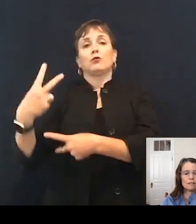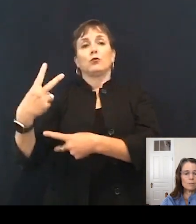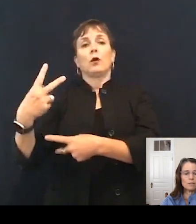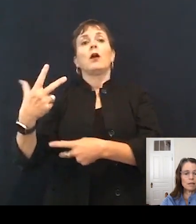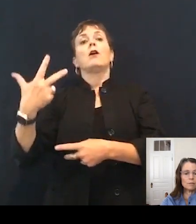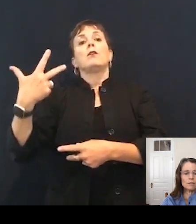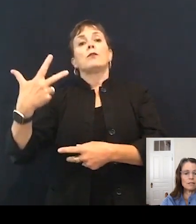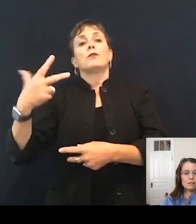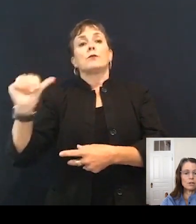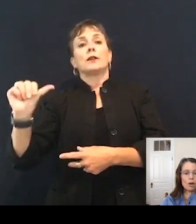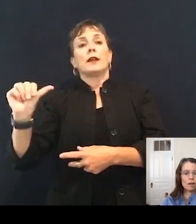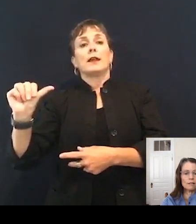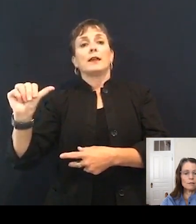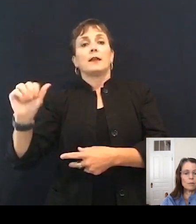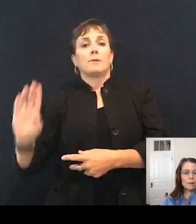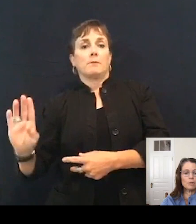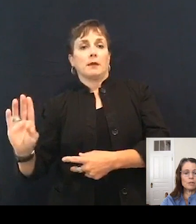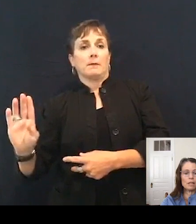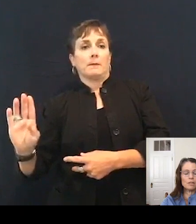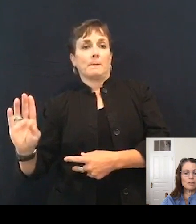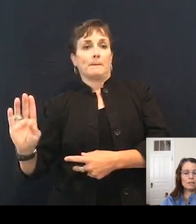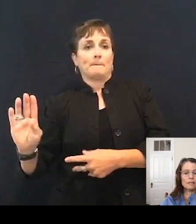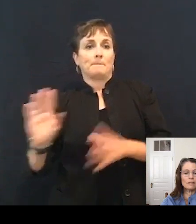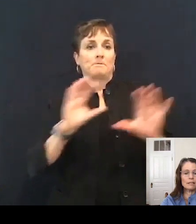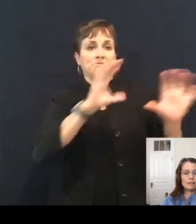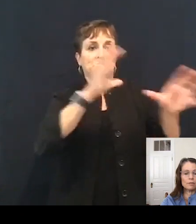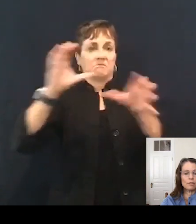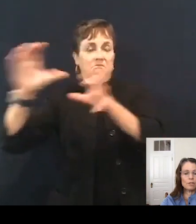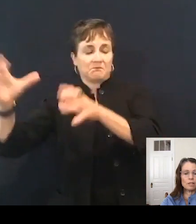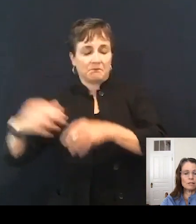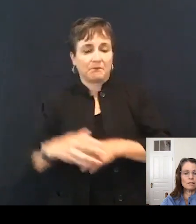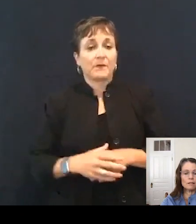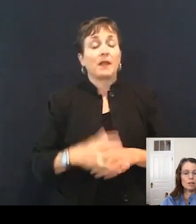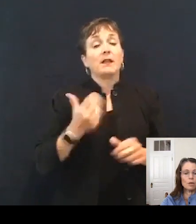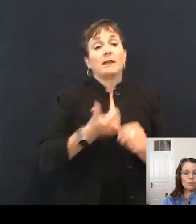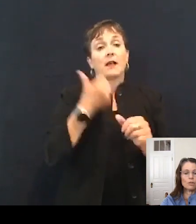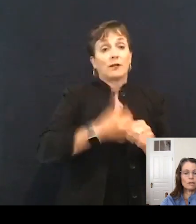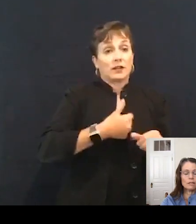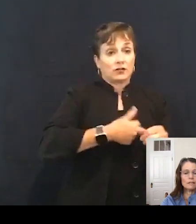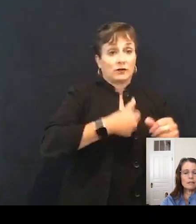Each of these subtypes is caused by mutations in different genes,